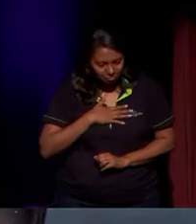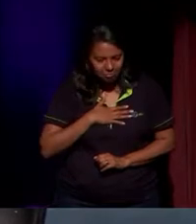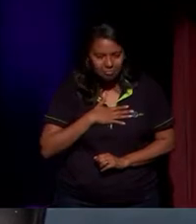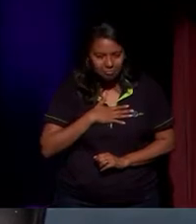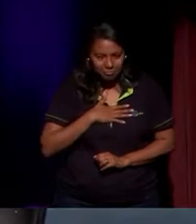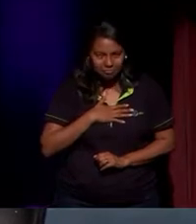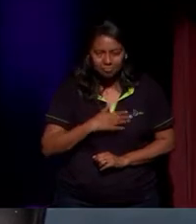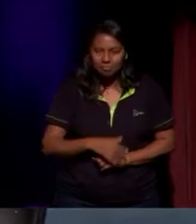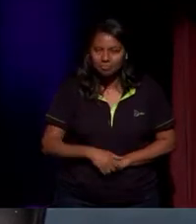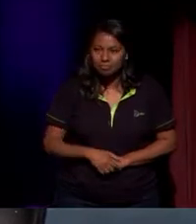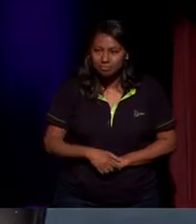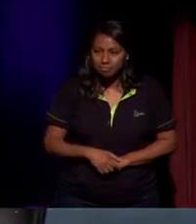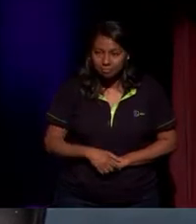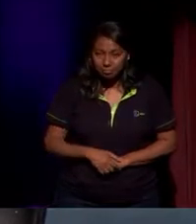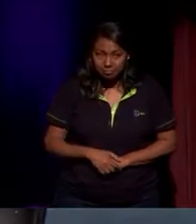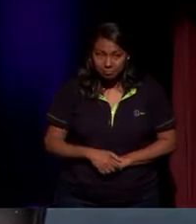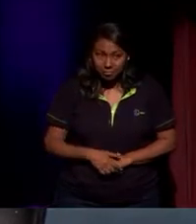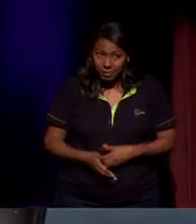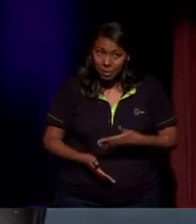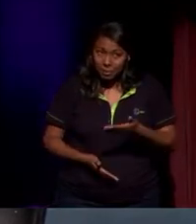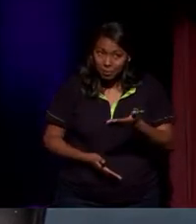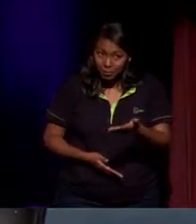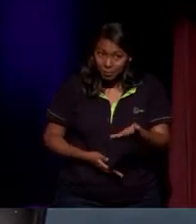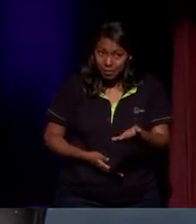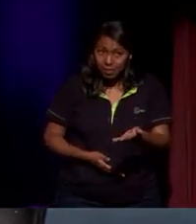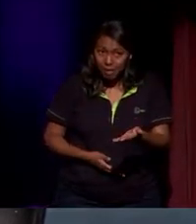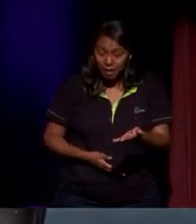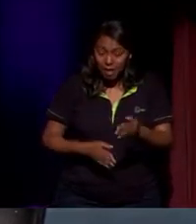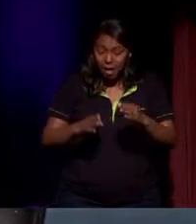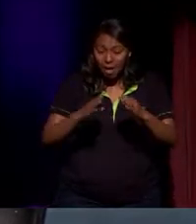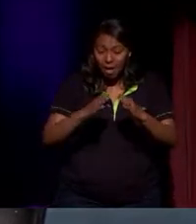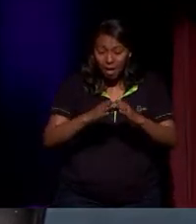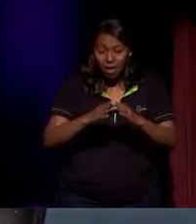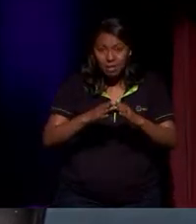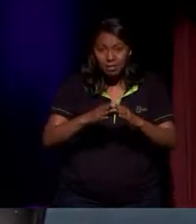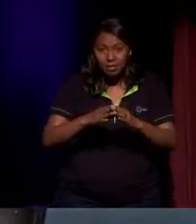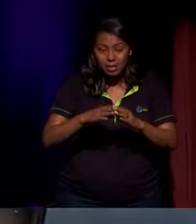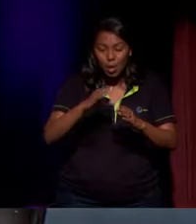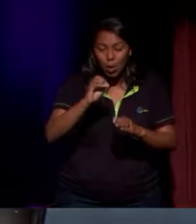Western guy, I'd like to warn you from the start,